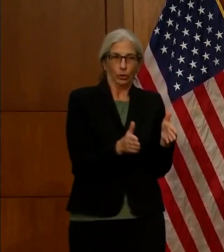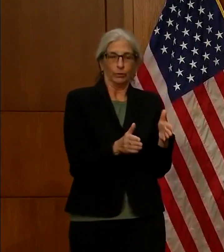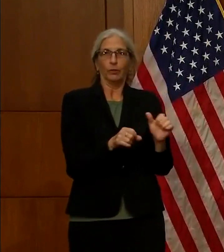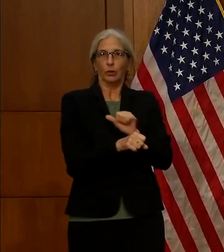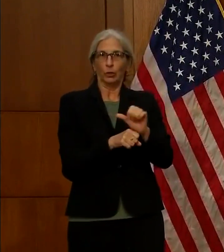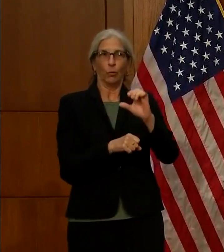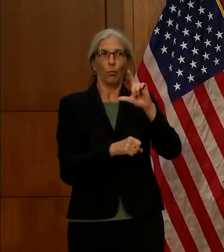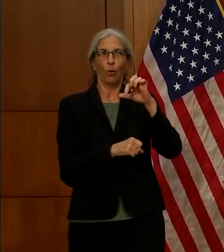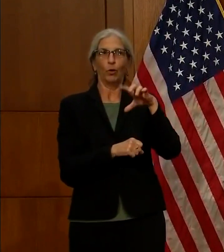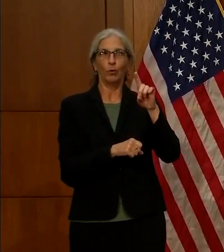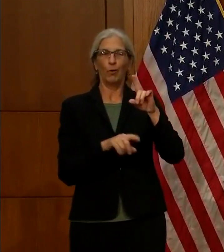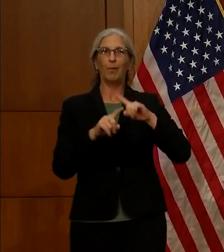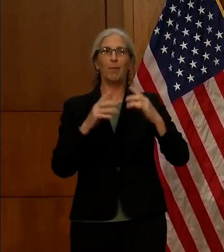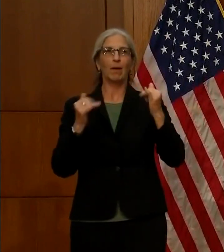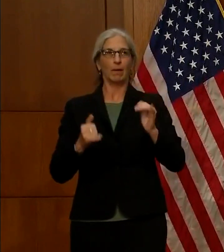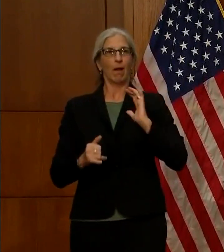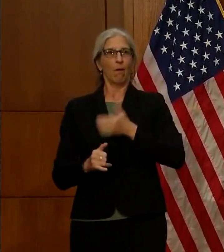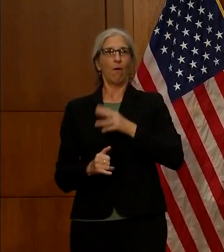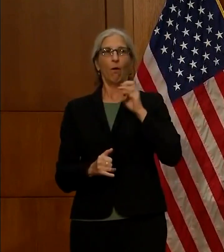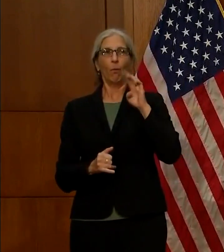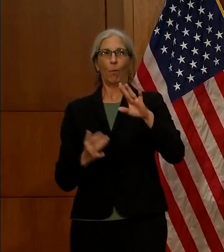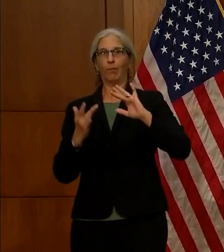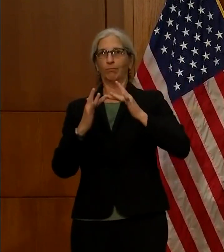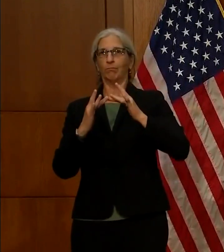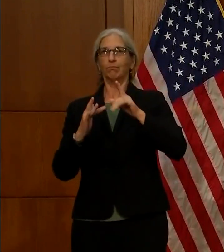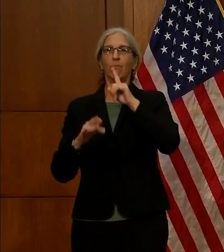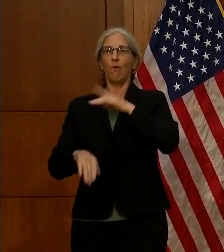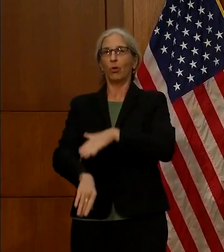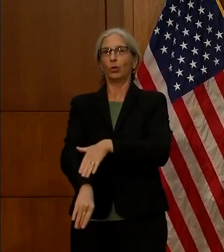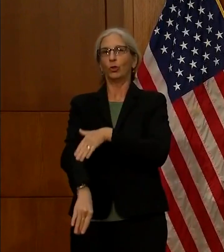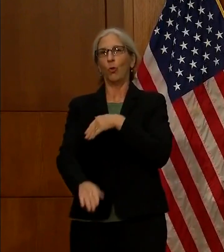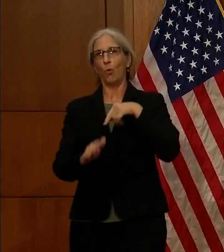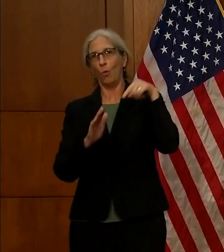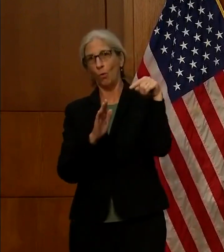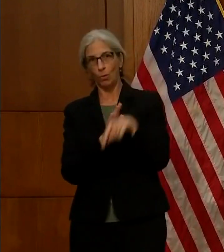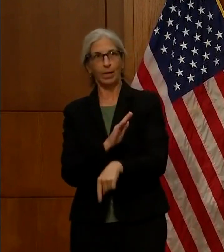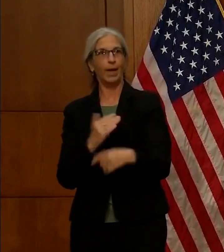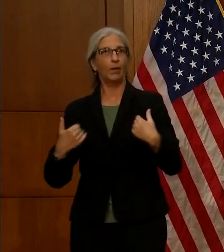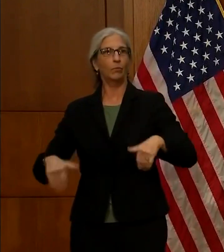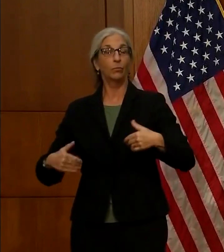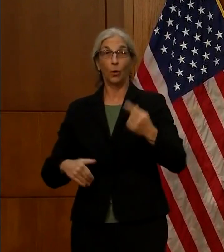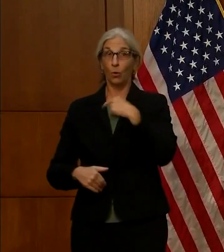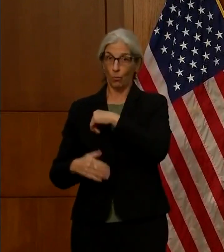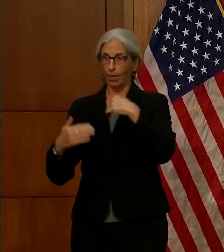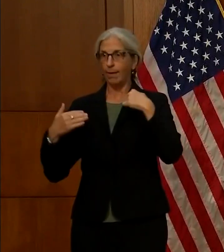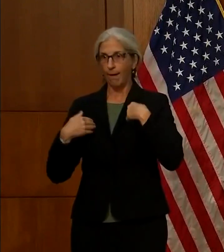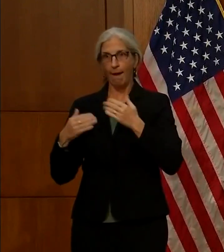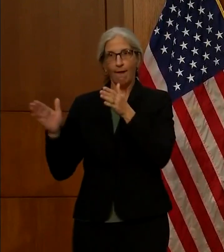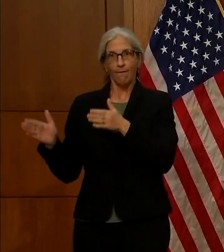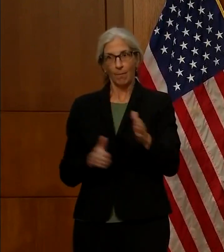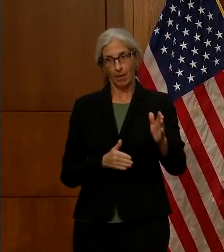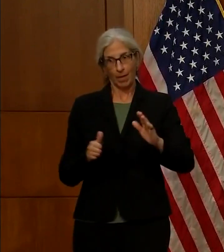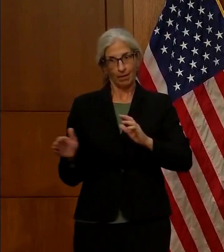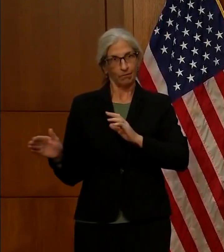BUT BECAUSE OF THE HIGH DEMAND IT IS CAUSING A LOT OF OUR WEB APPLICATIONS TO SLOW- WE DO